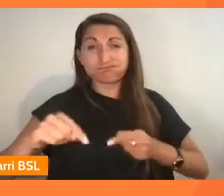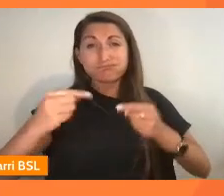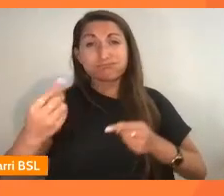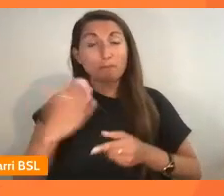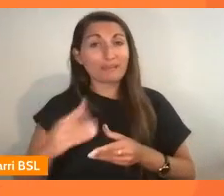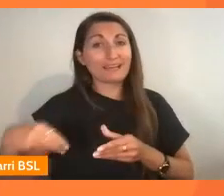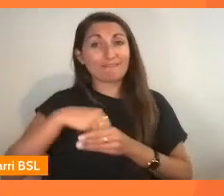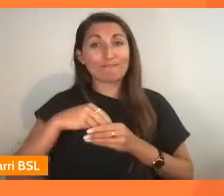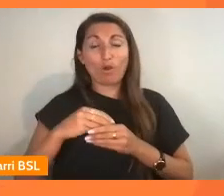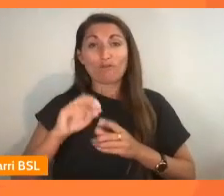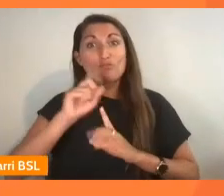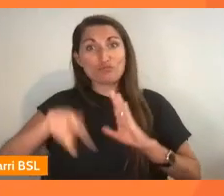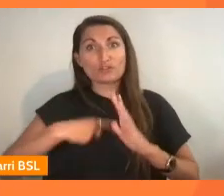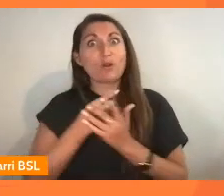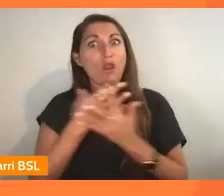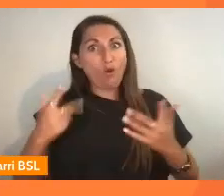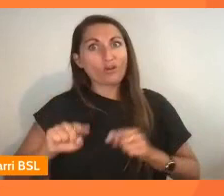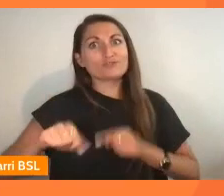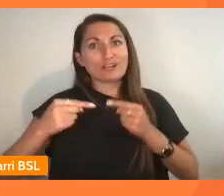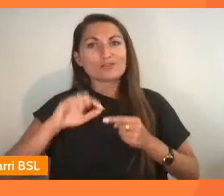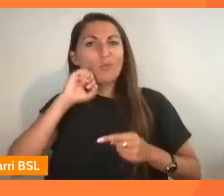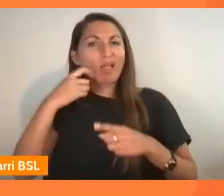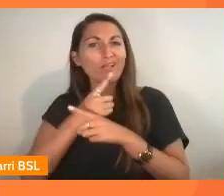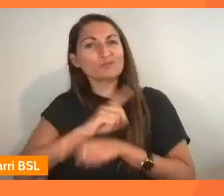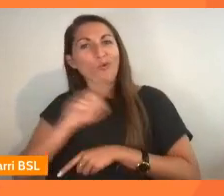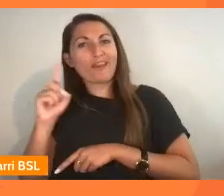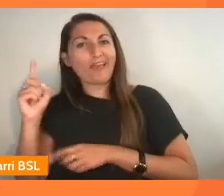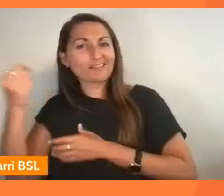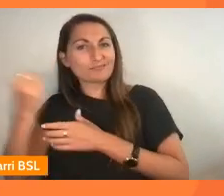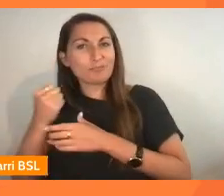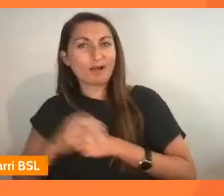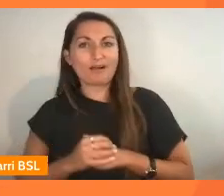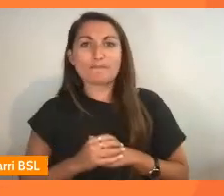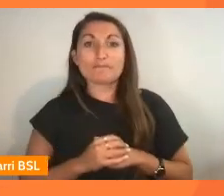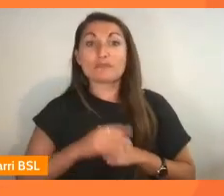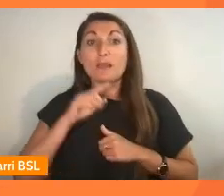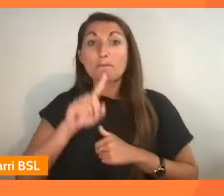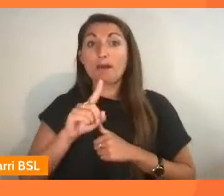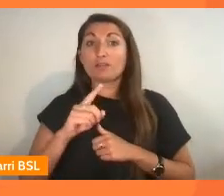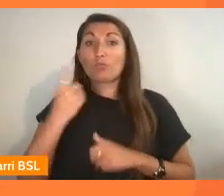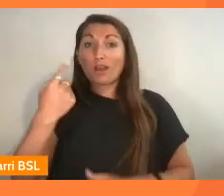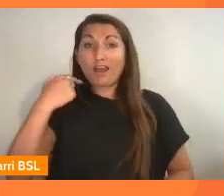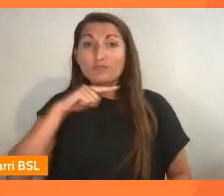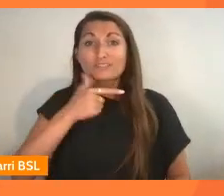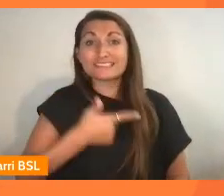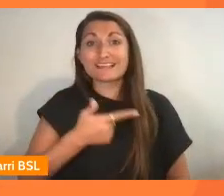and we can talk about those later at the bar, we reached 176,000 people